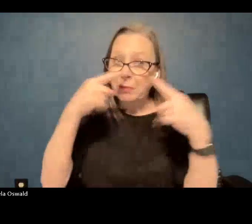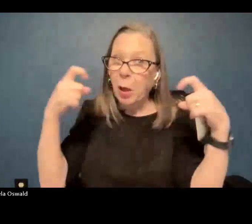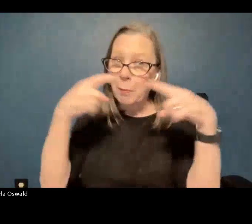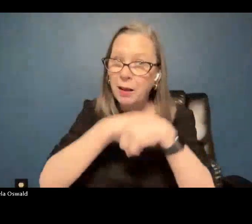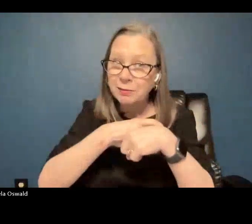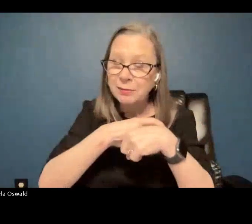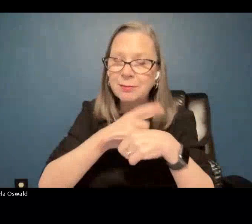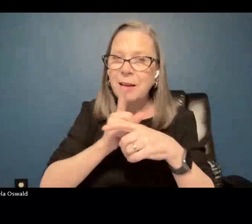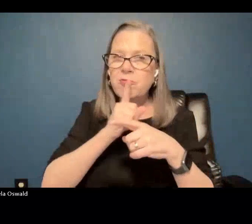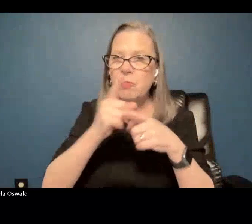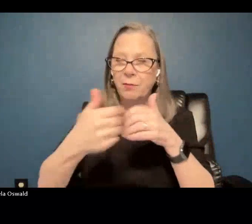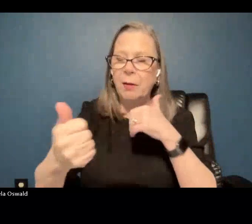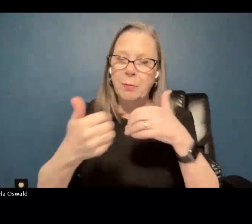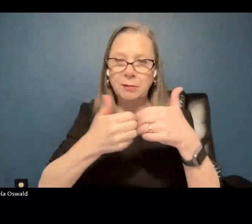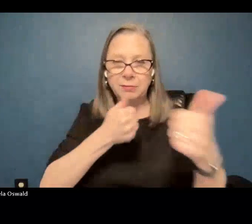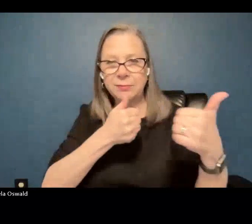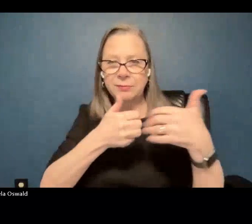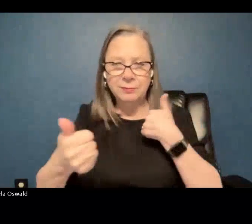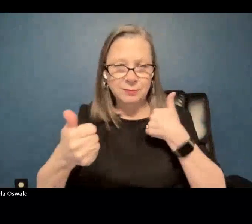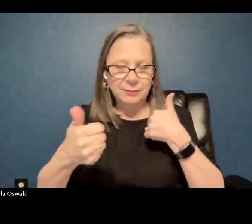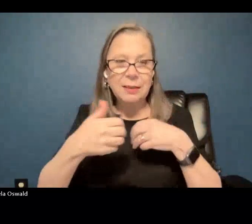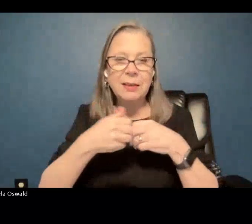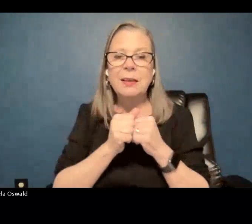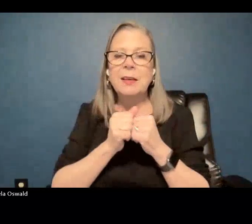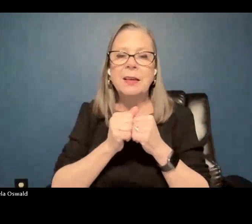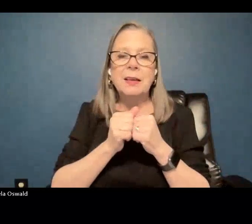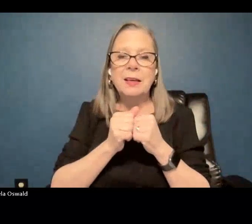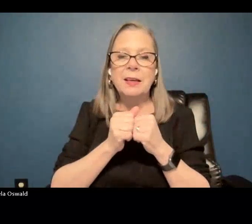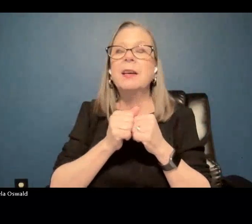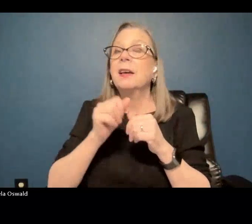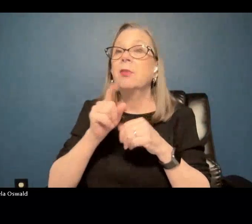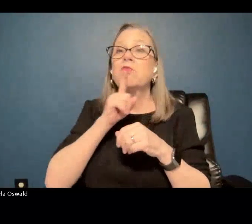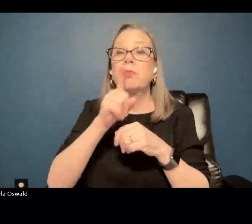And so one additional really important piece that really was a large topic of